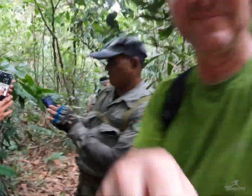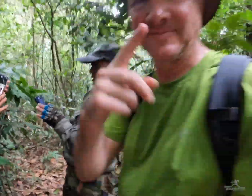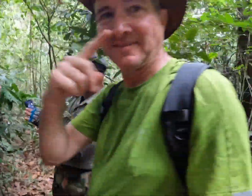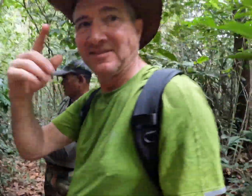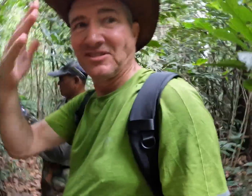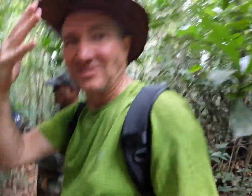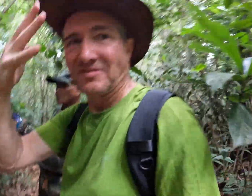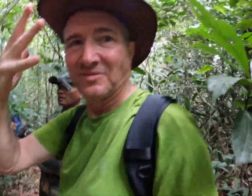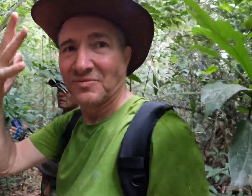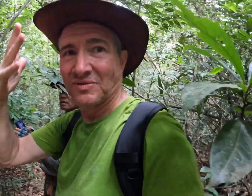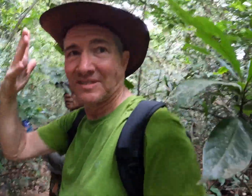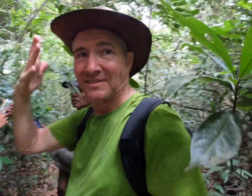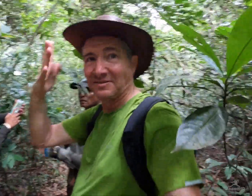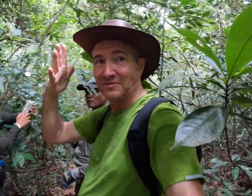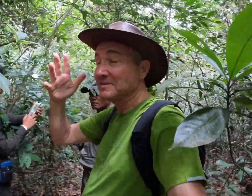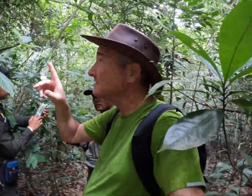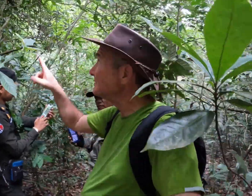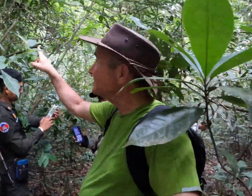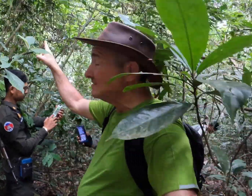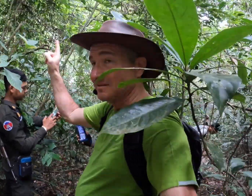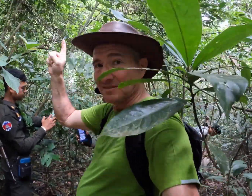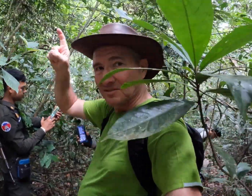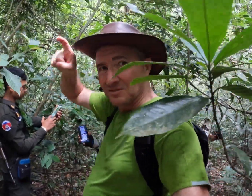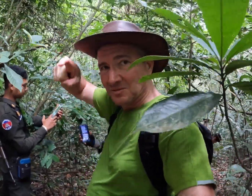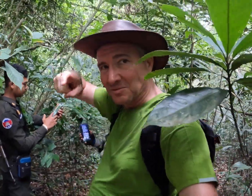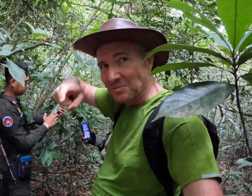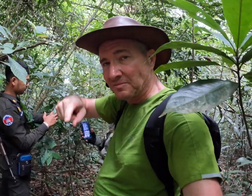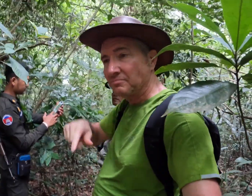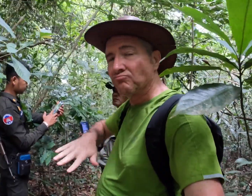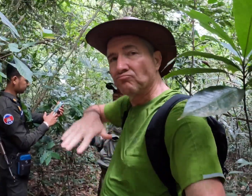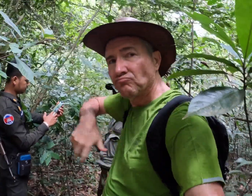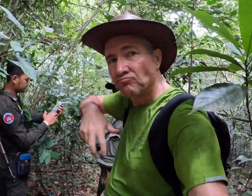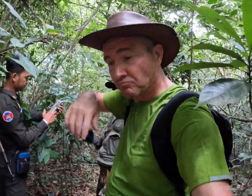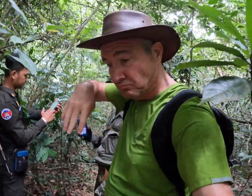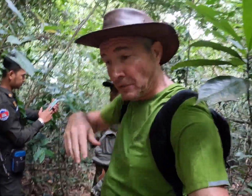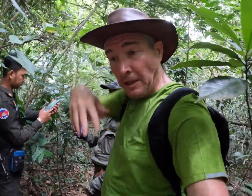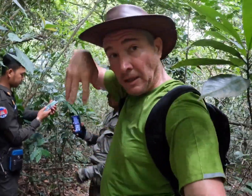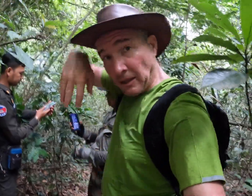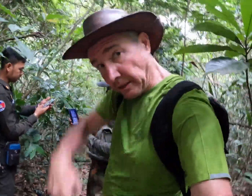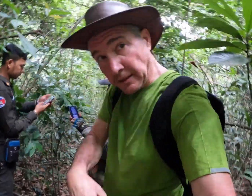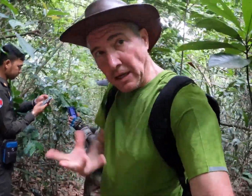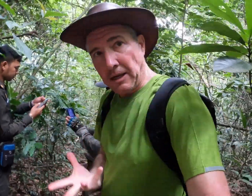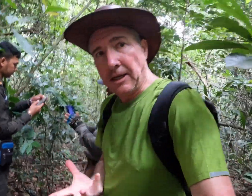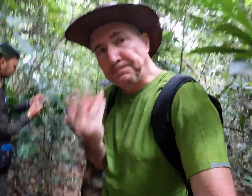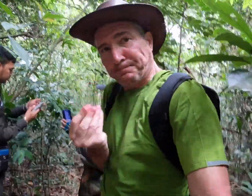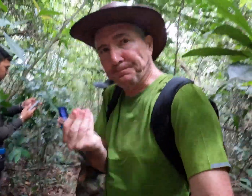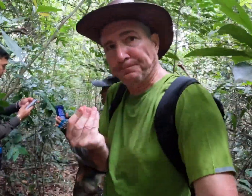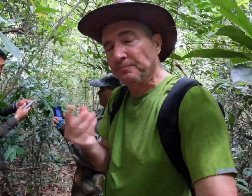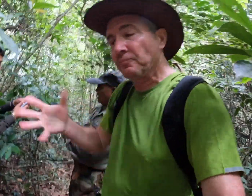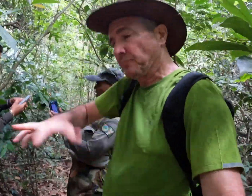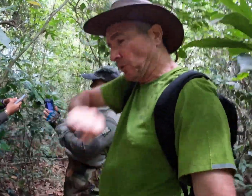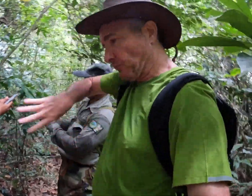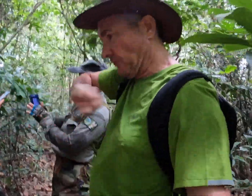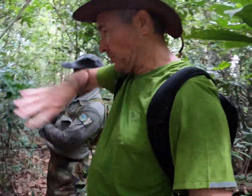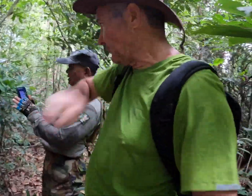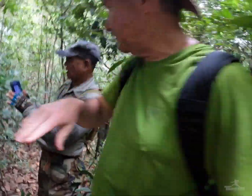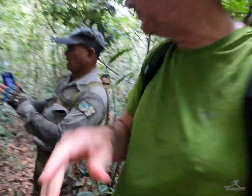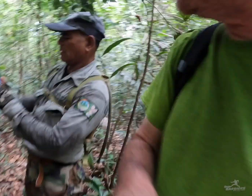As these tree branches bend down, they can sometimes set off animal traps.